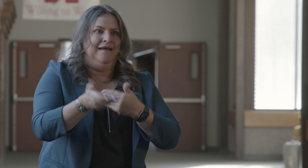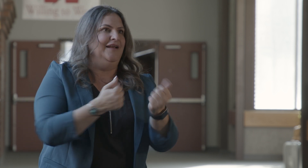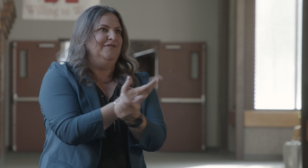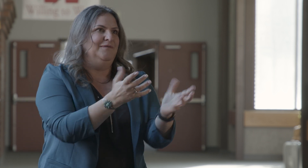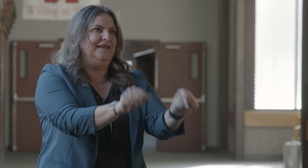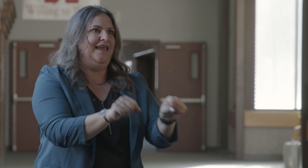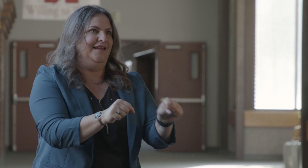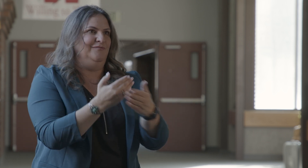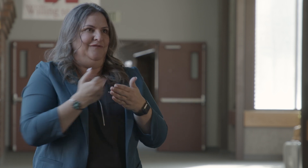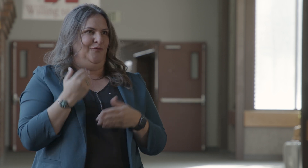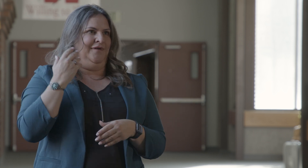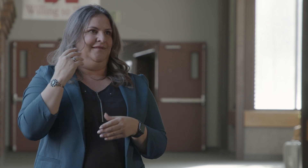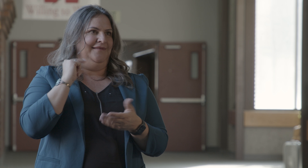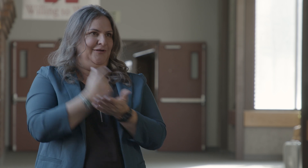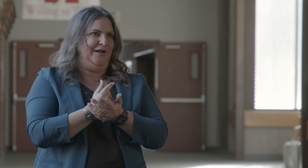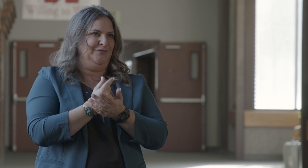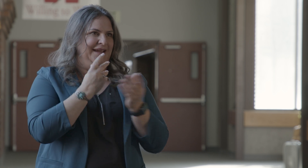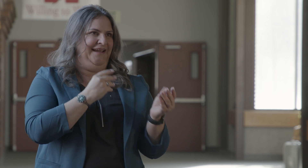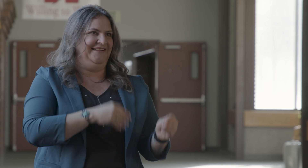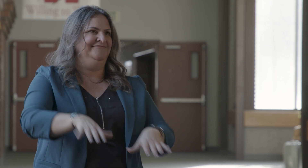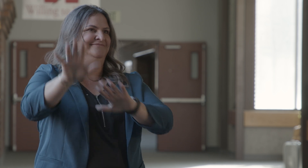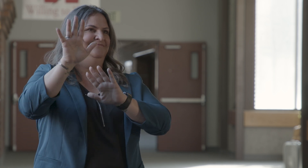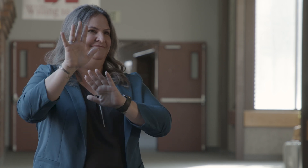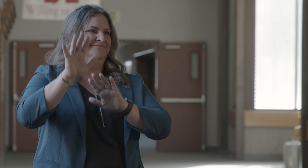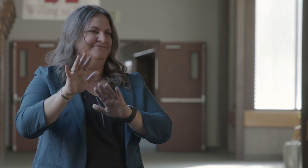and that means offering every experience we can